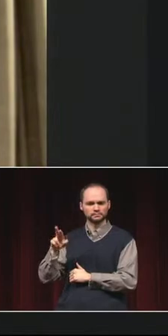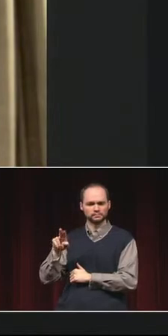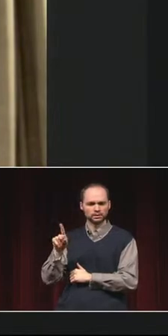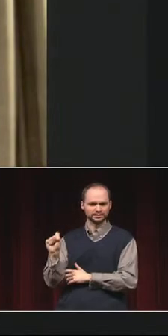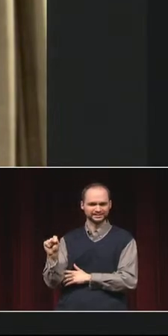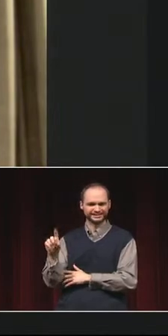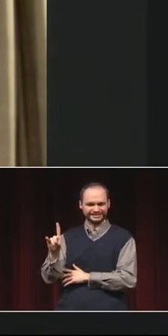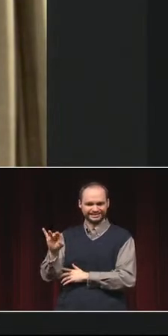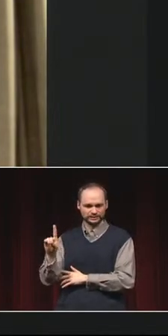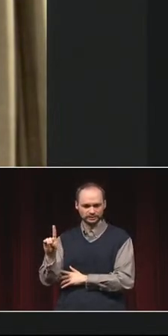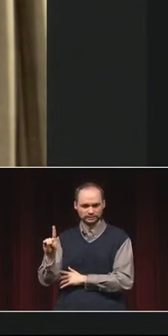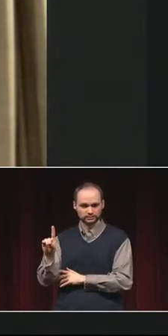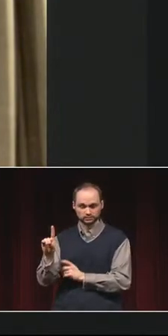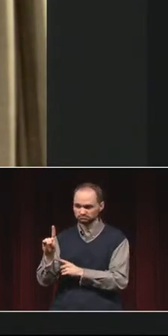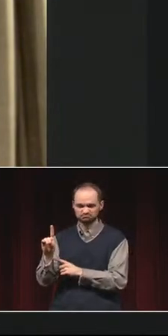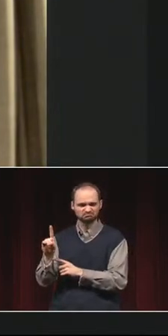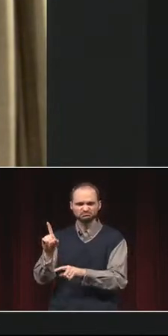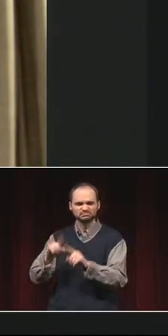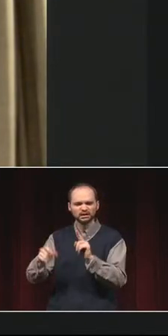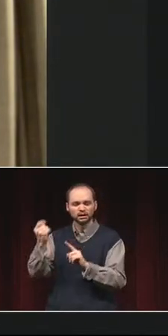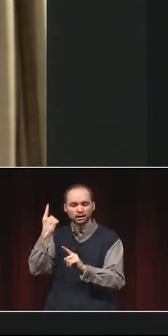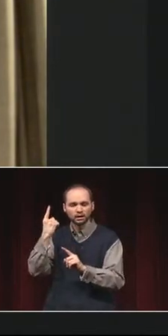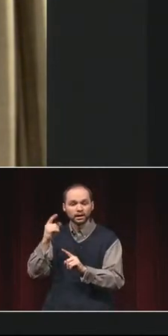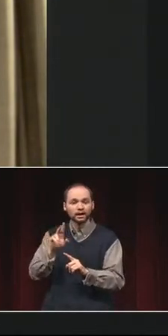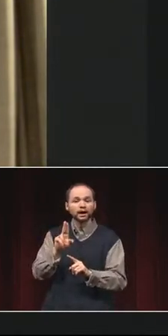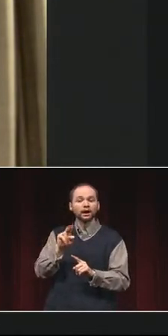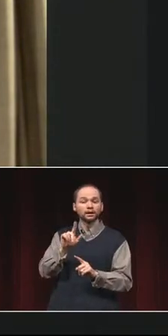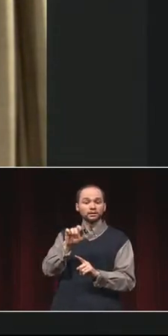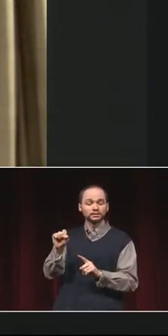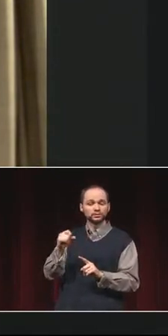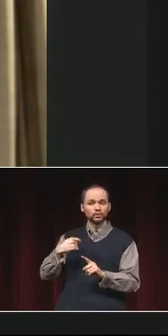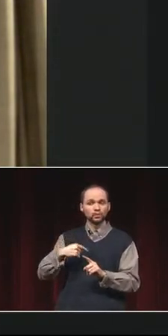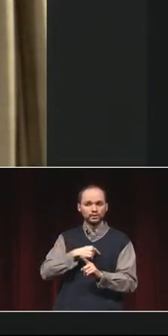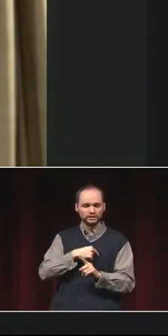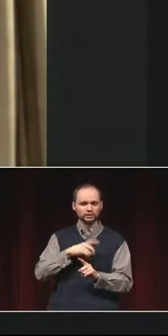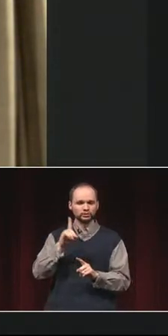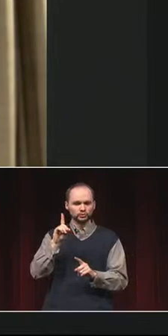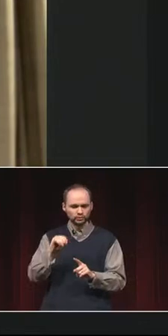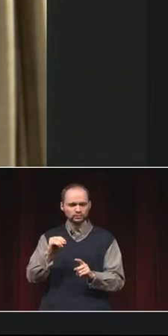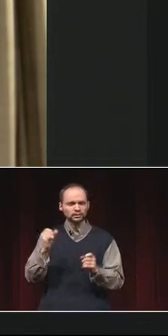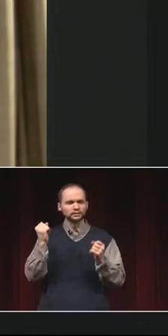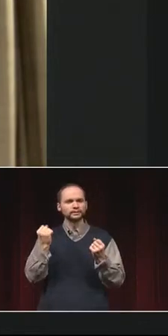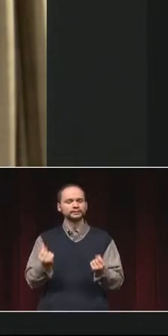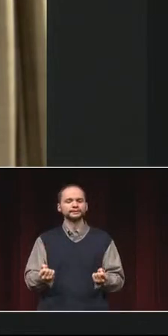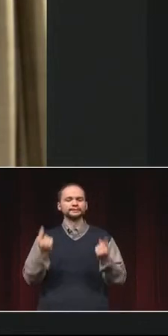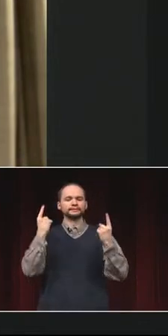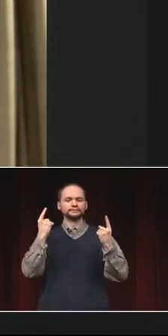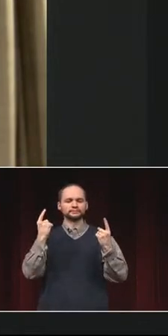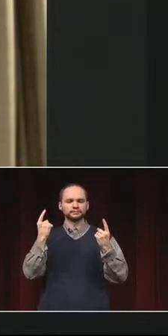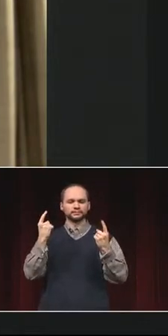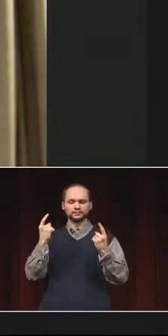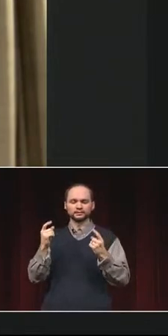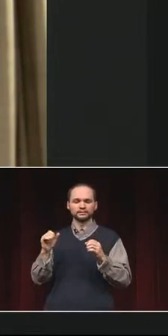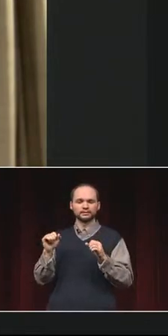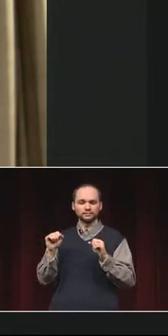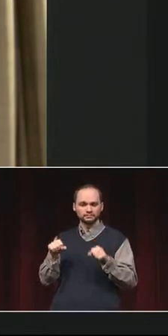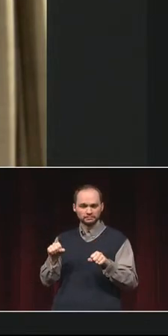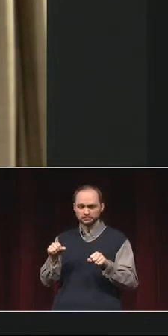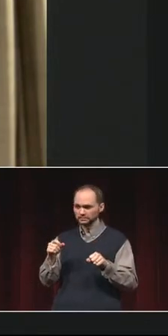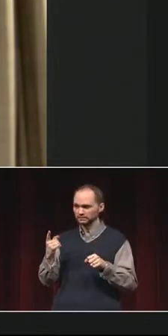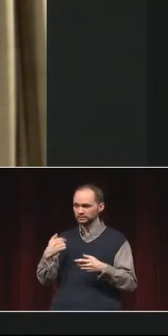unless we realize that eventually the cup of endurance will run over,